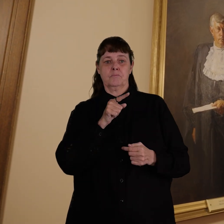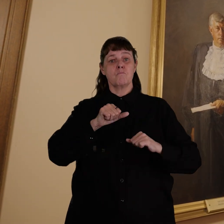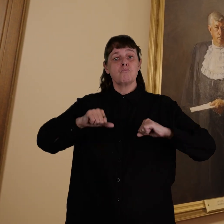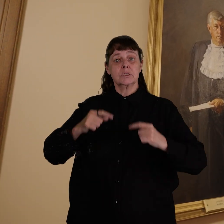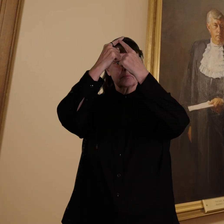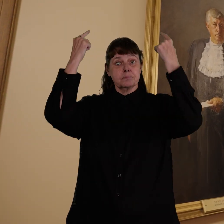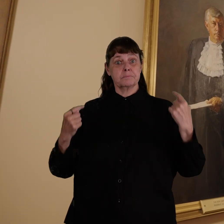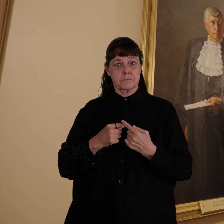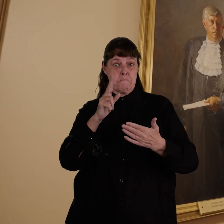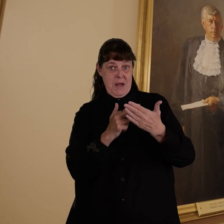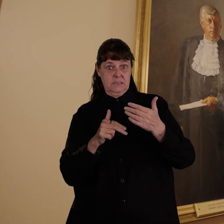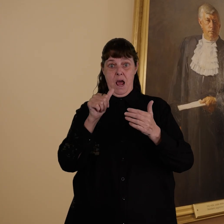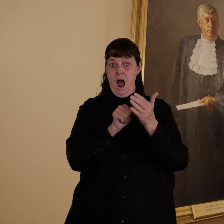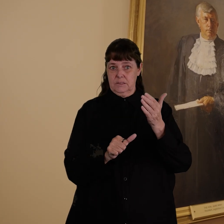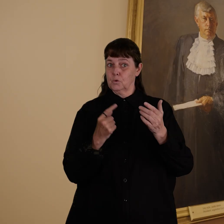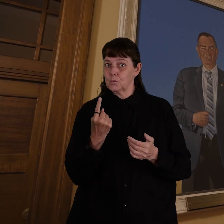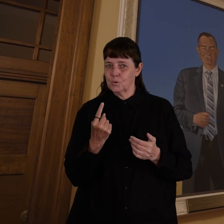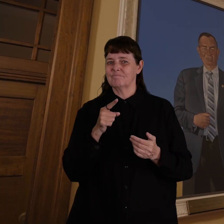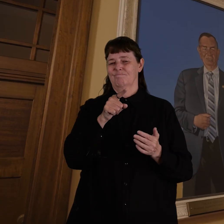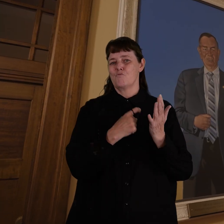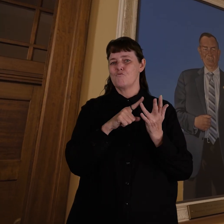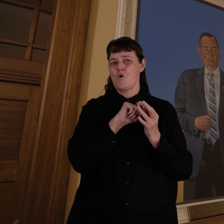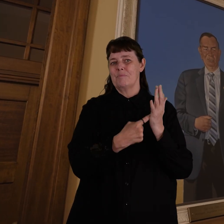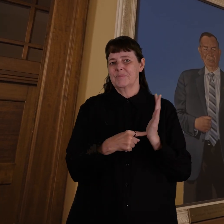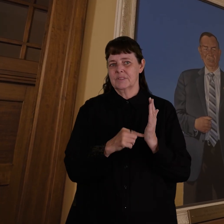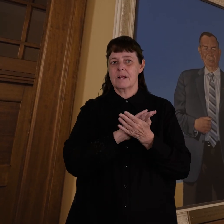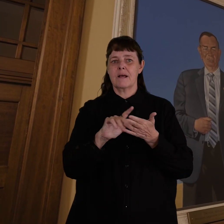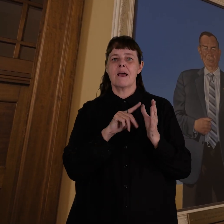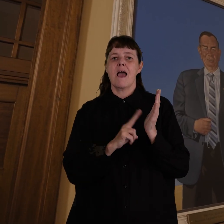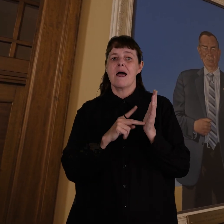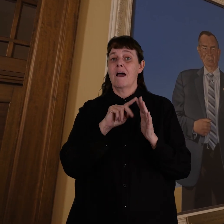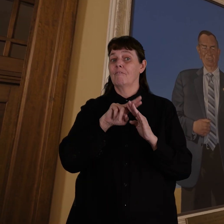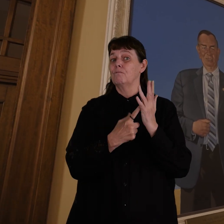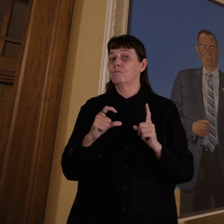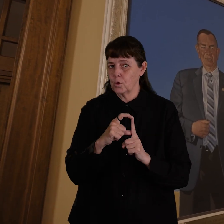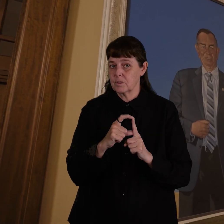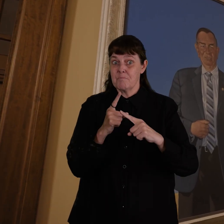completed by Robert Hannaford and Ivor Hele, but also portraits by the husband of